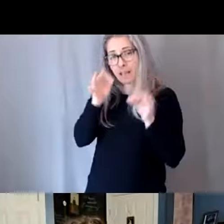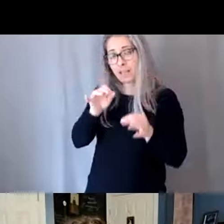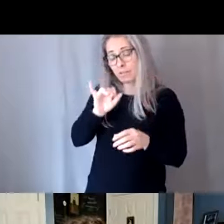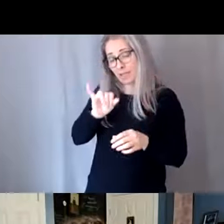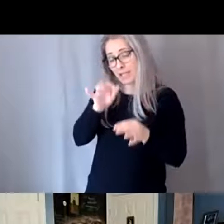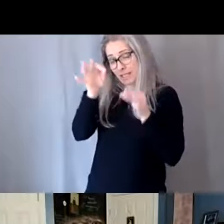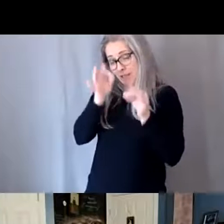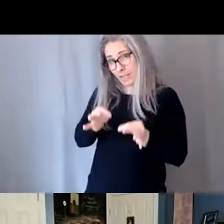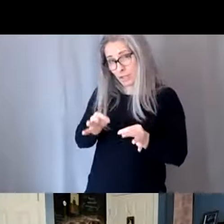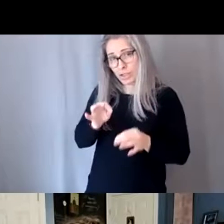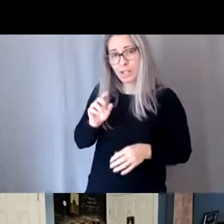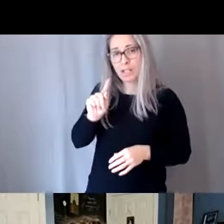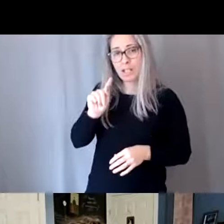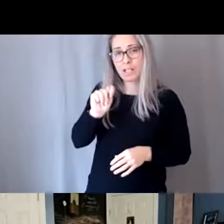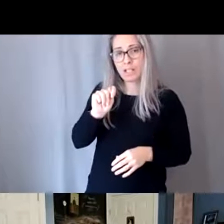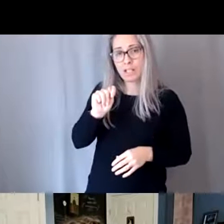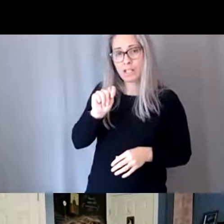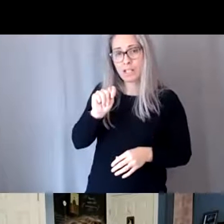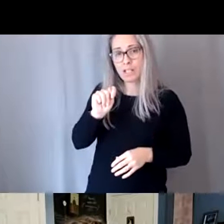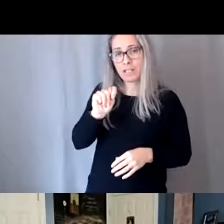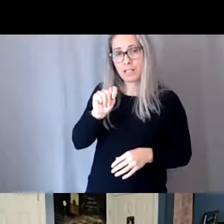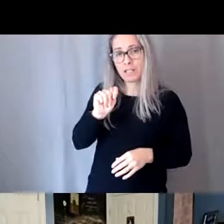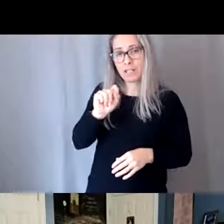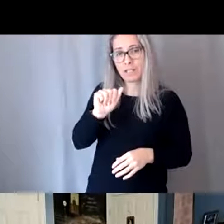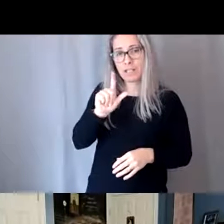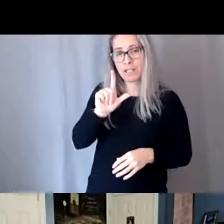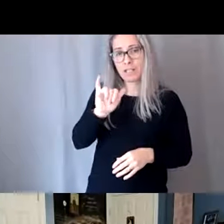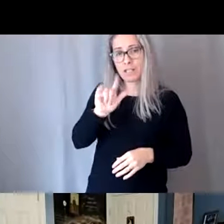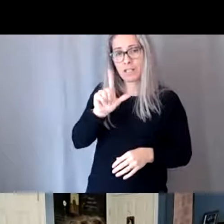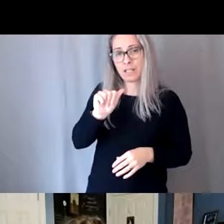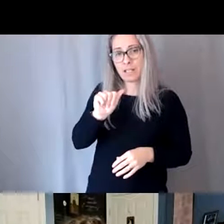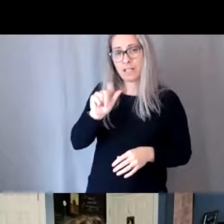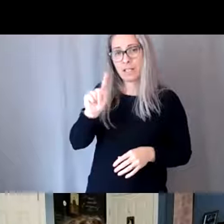by Talila t l Lewis I just want to interrupt just for a